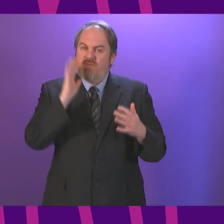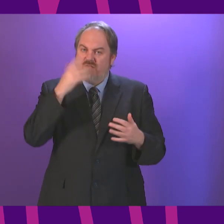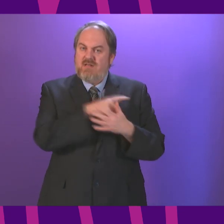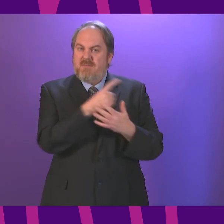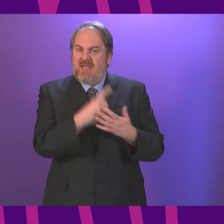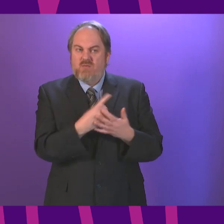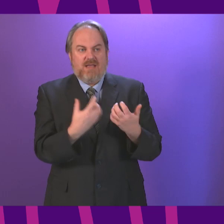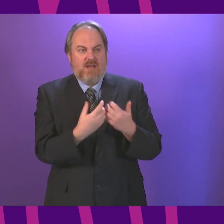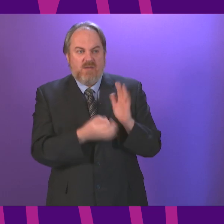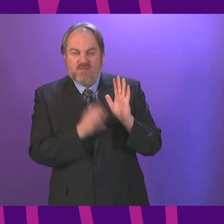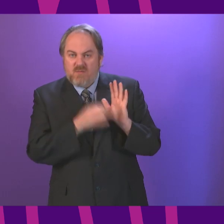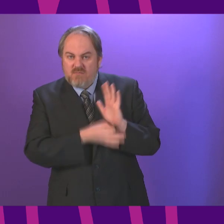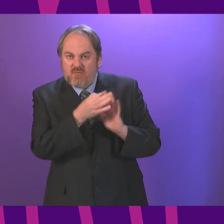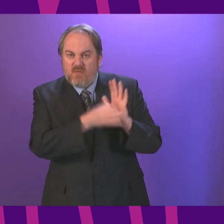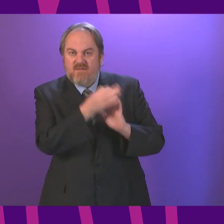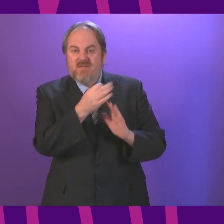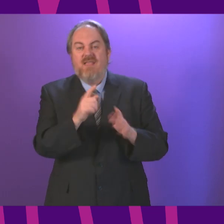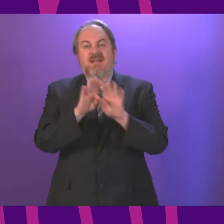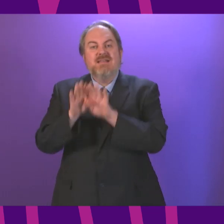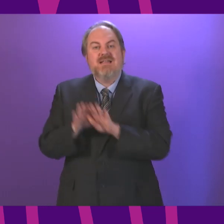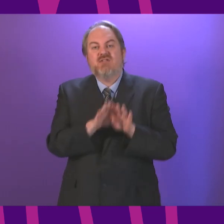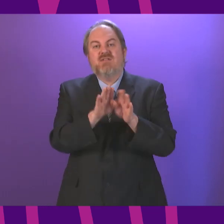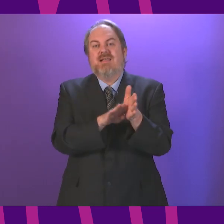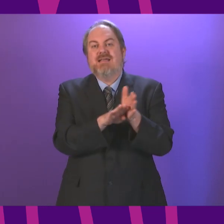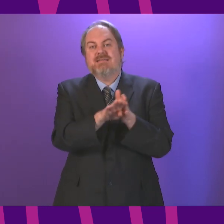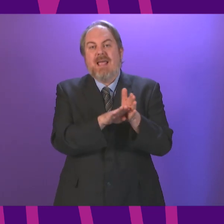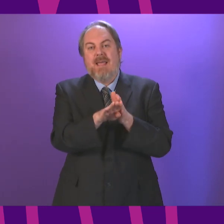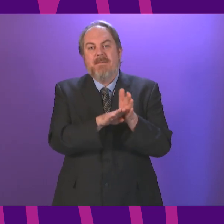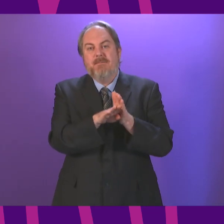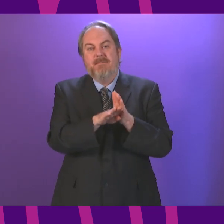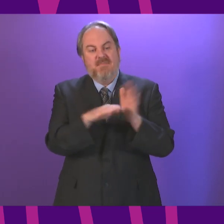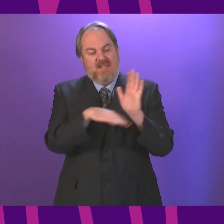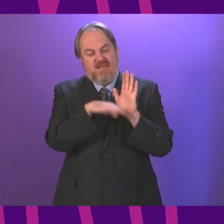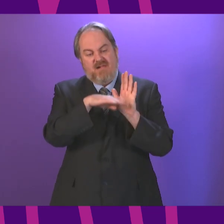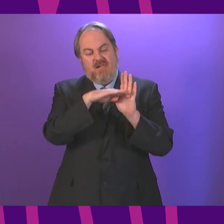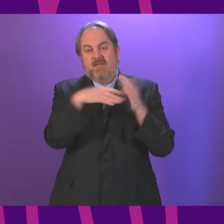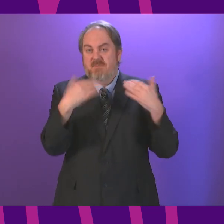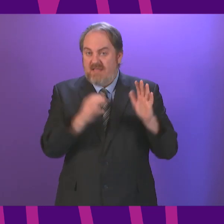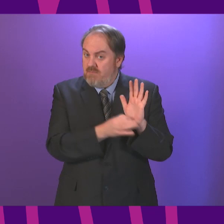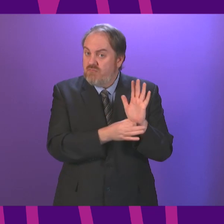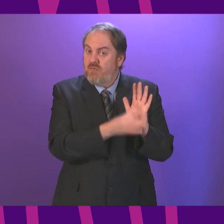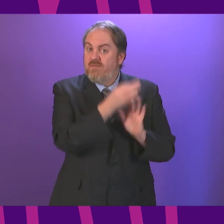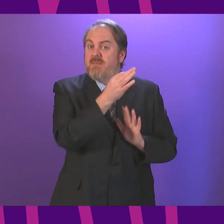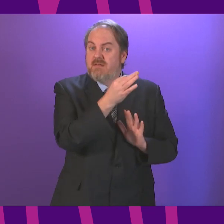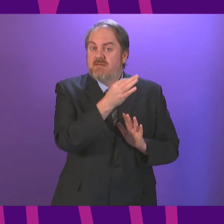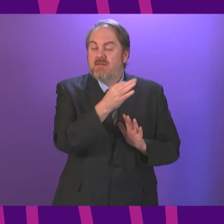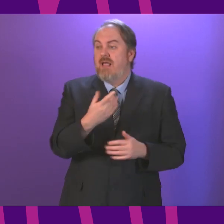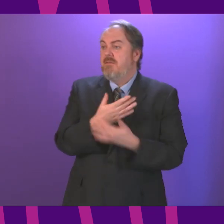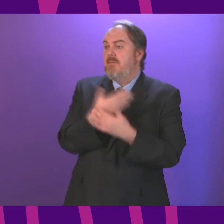“At the national level, exam performance and other attainment measures have improved ... There has been an increase in the types of opportunities, awards and